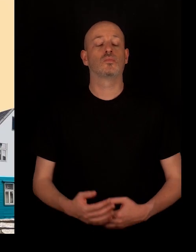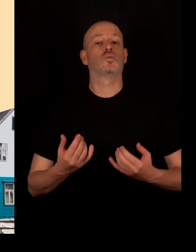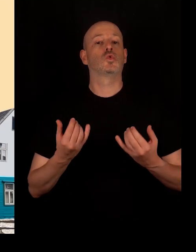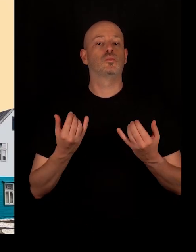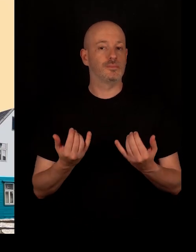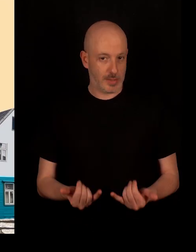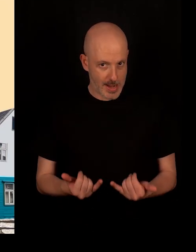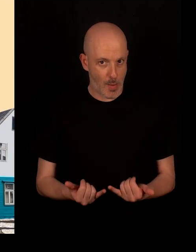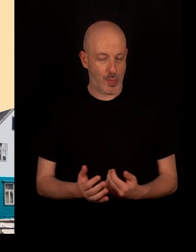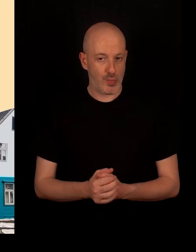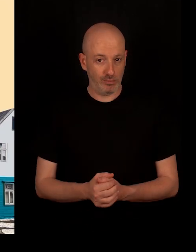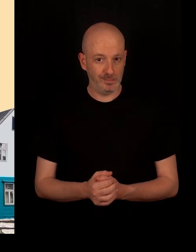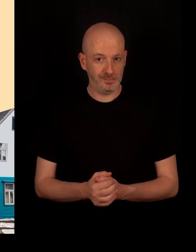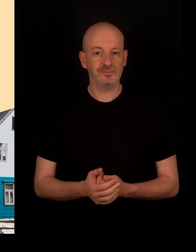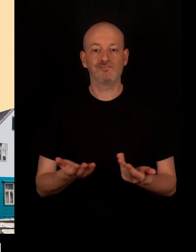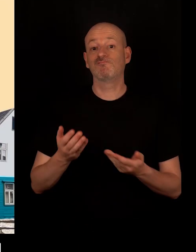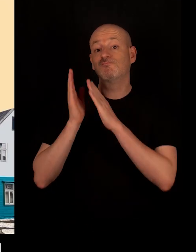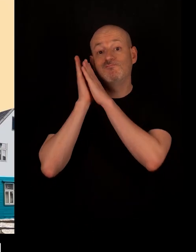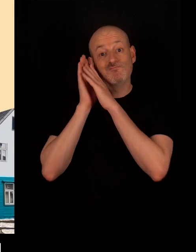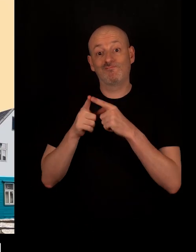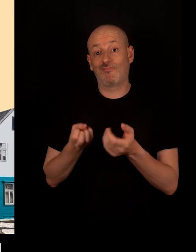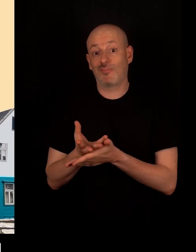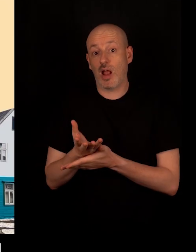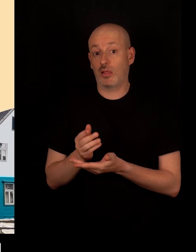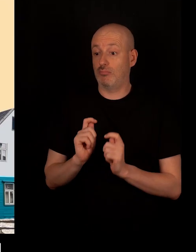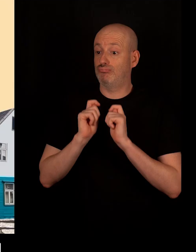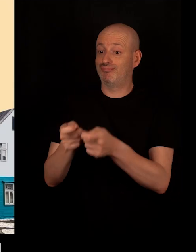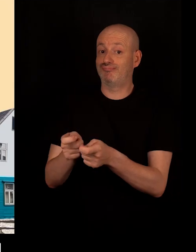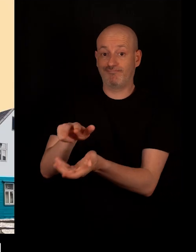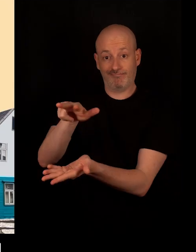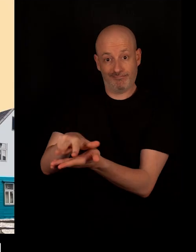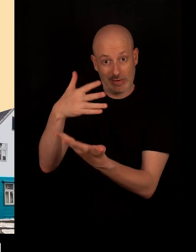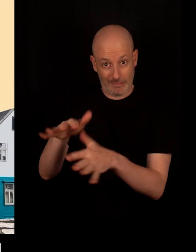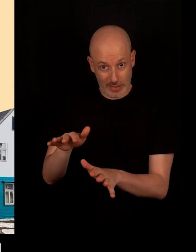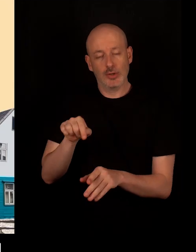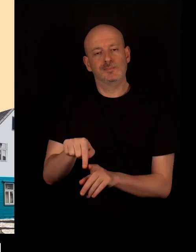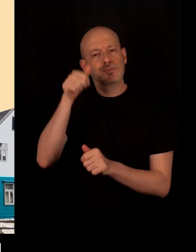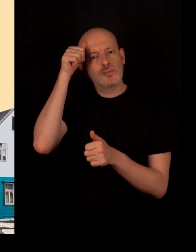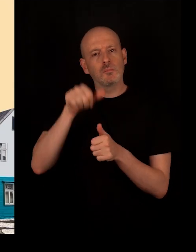So now, once the residency info card is submitted and approved, this is a reminder